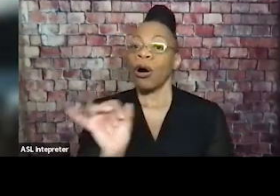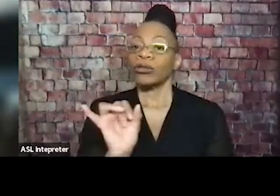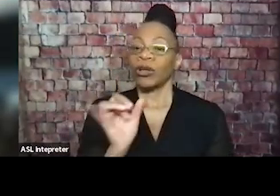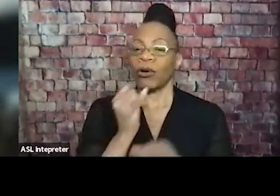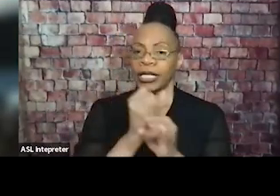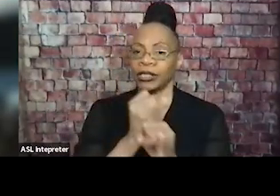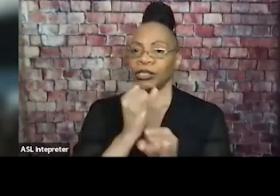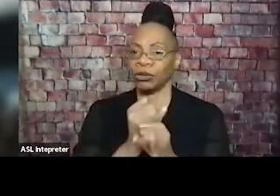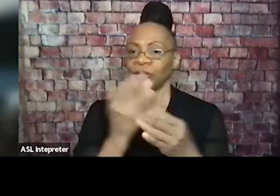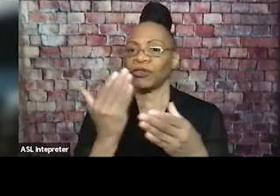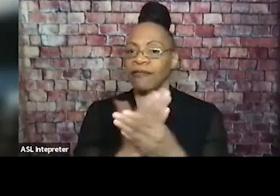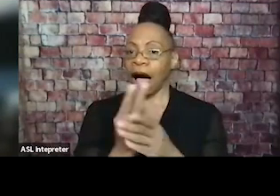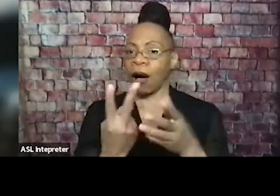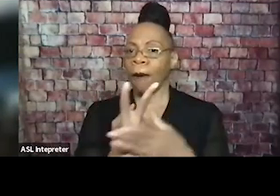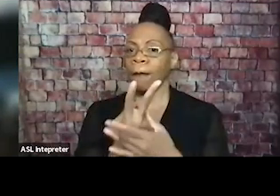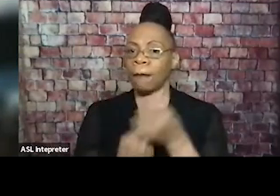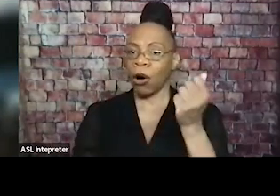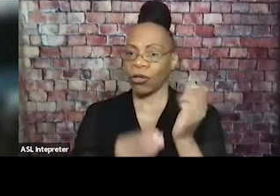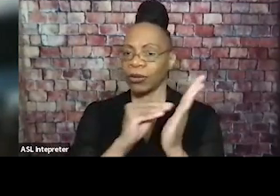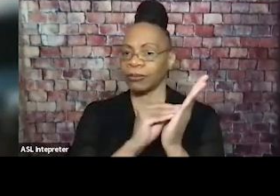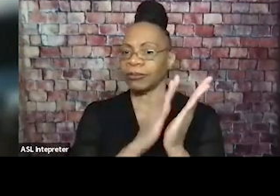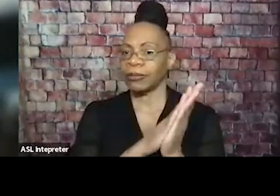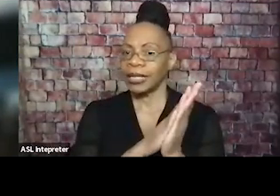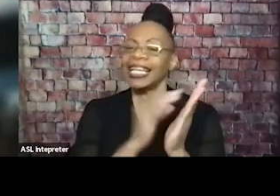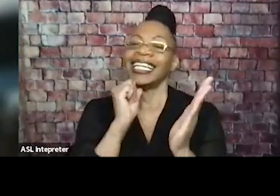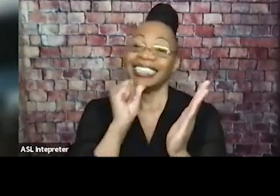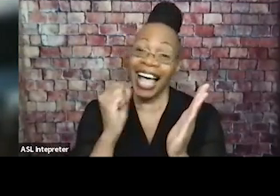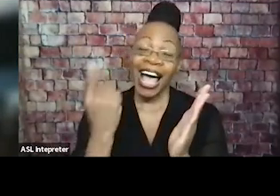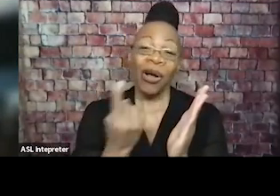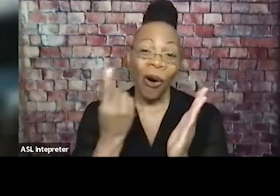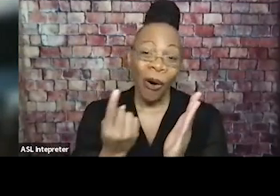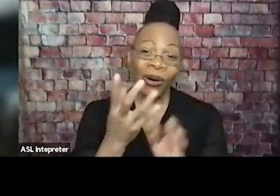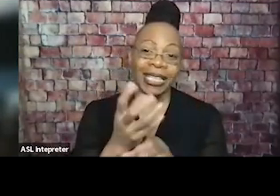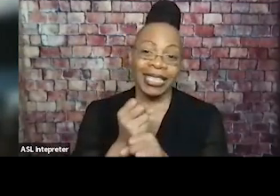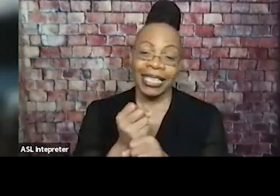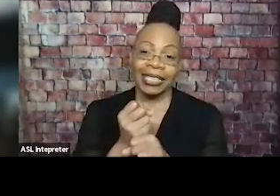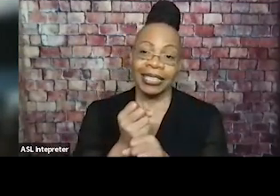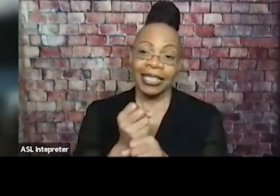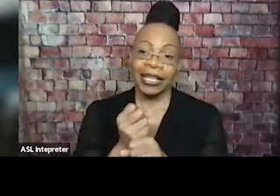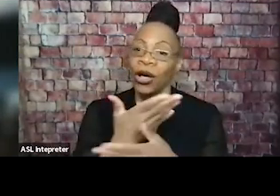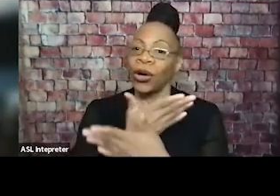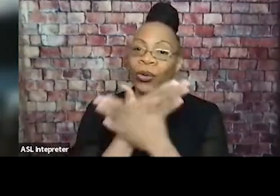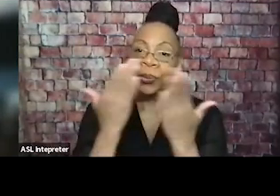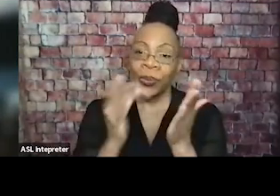and those are not always that easy. No medical records from a prison or jail are easy to get,